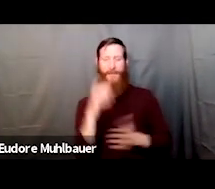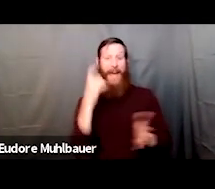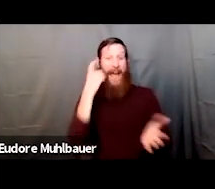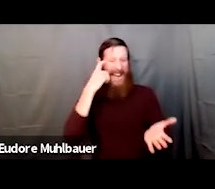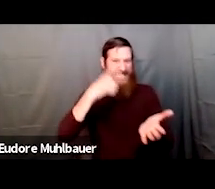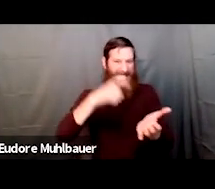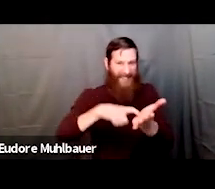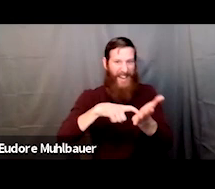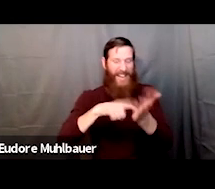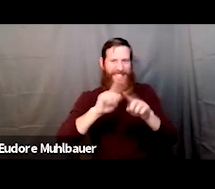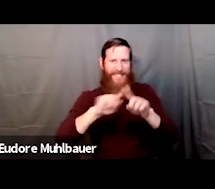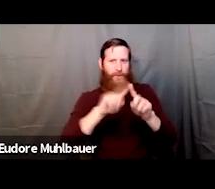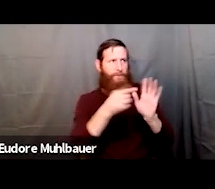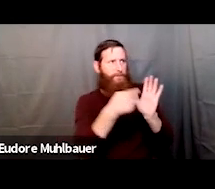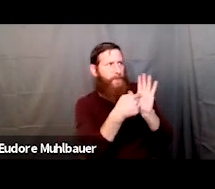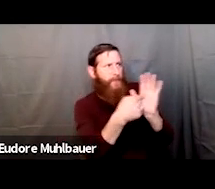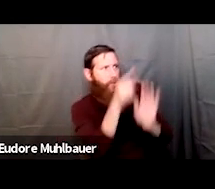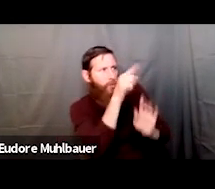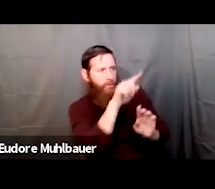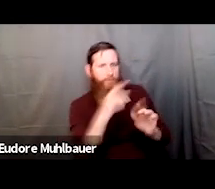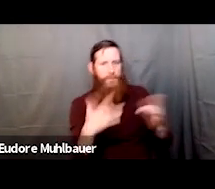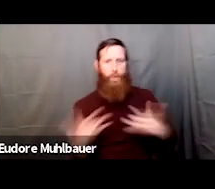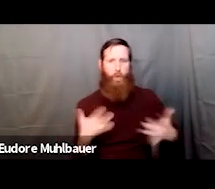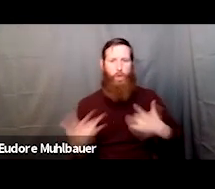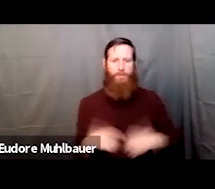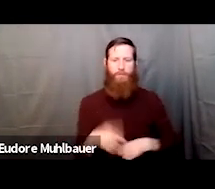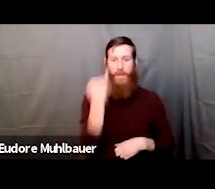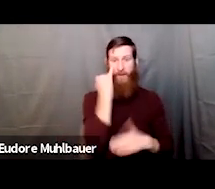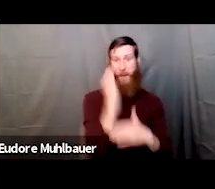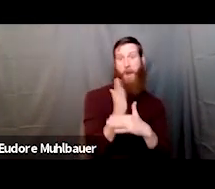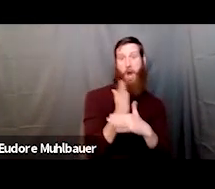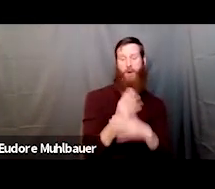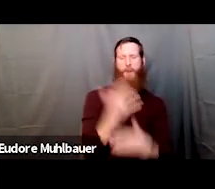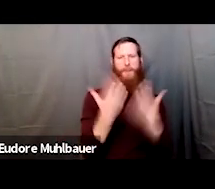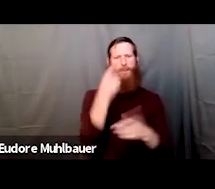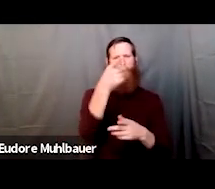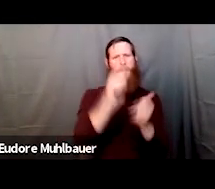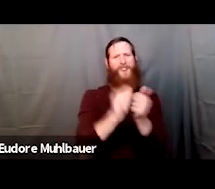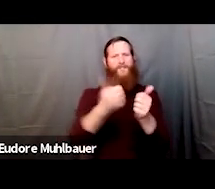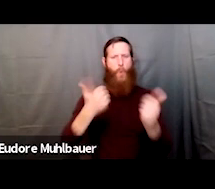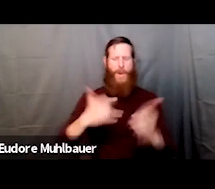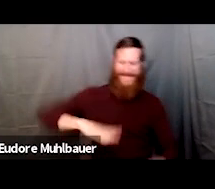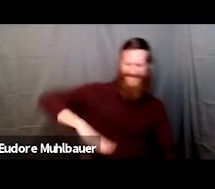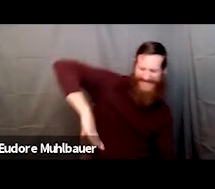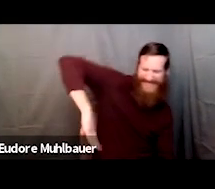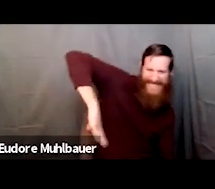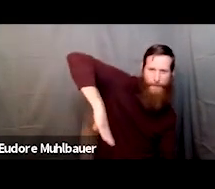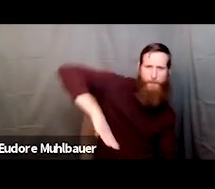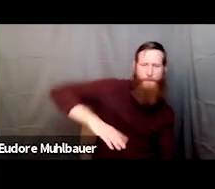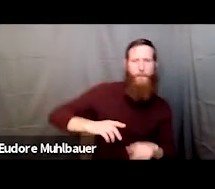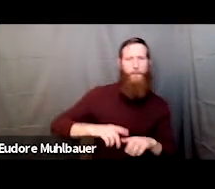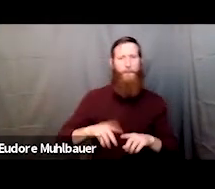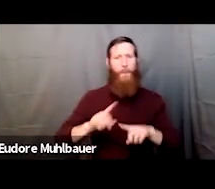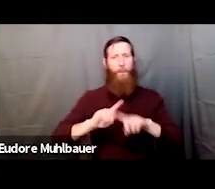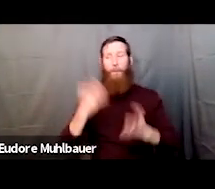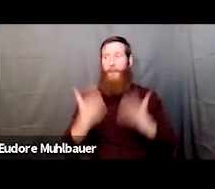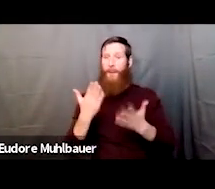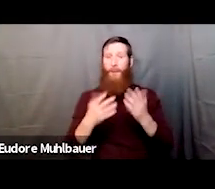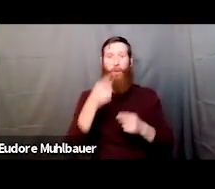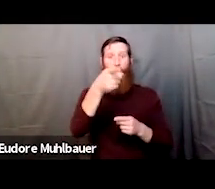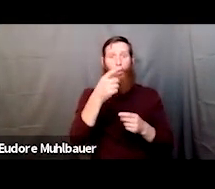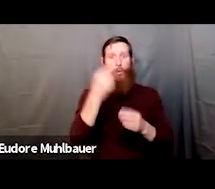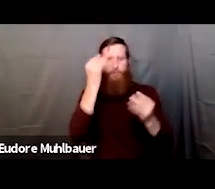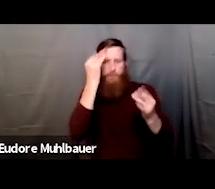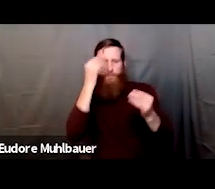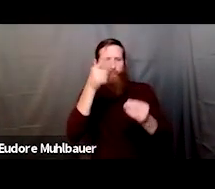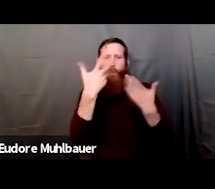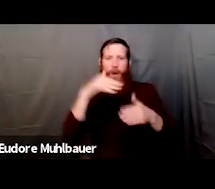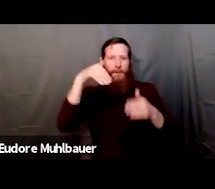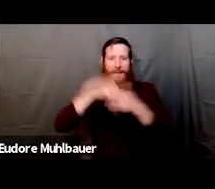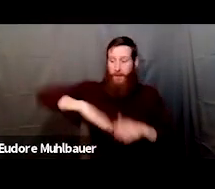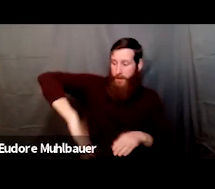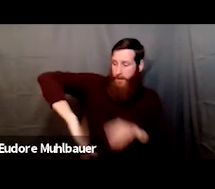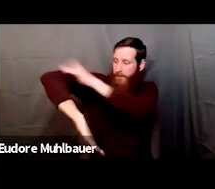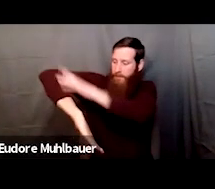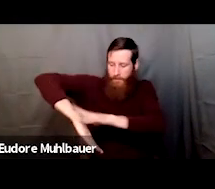So on a moderate hazard day, maybe we are staying out of those steep upper zones but we are less worried about being in the runout or the area beneath the avalanche terrain.